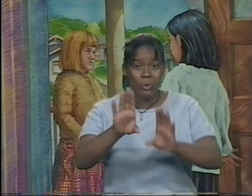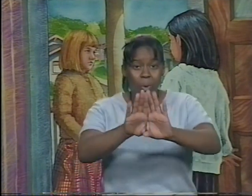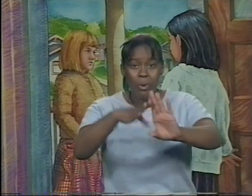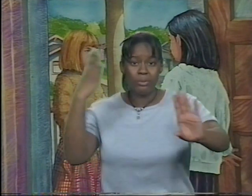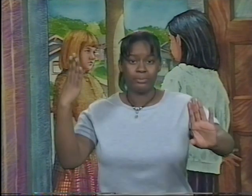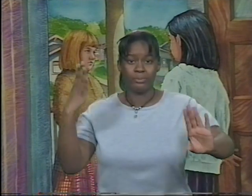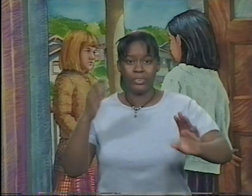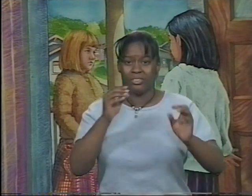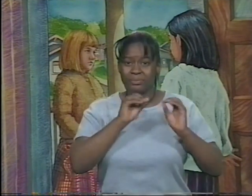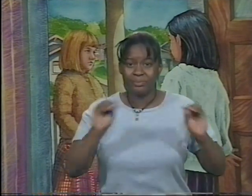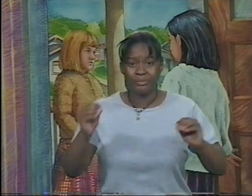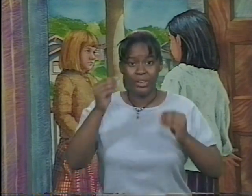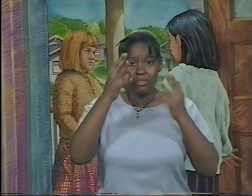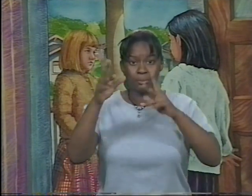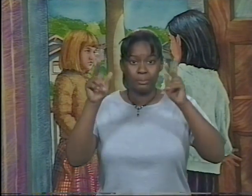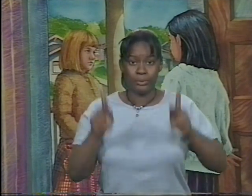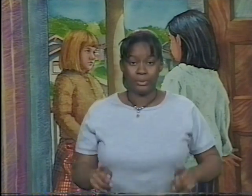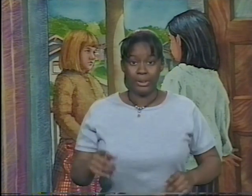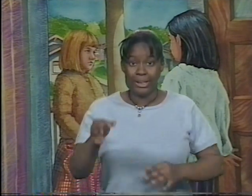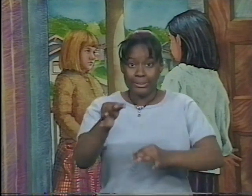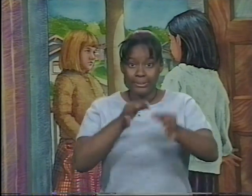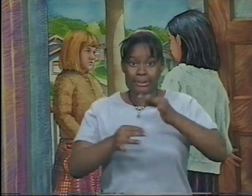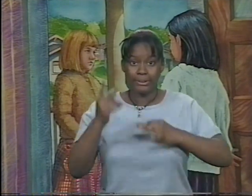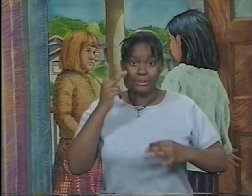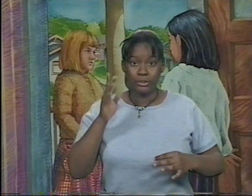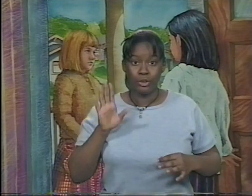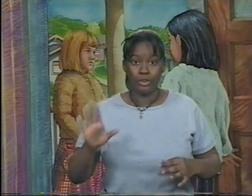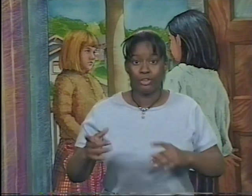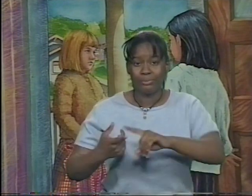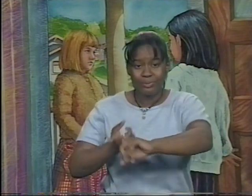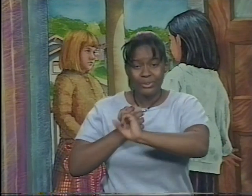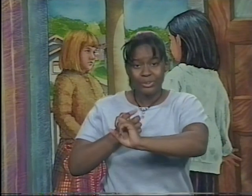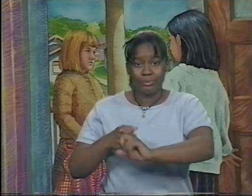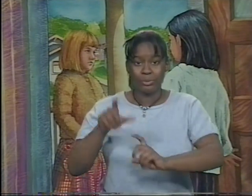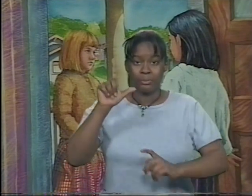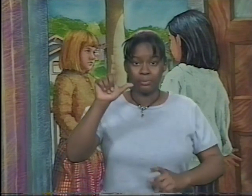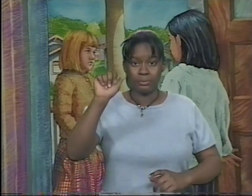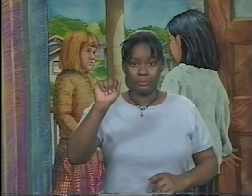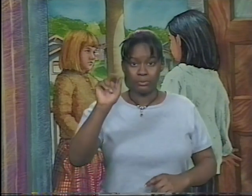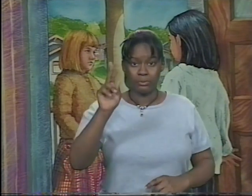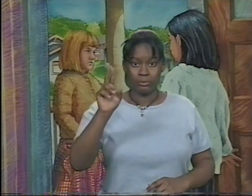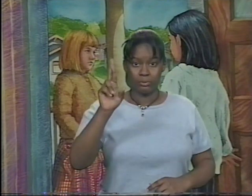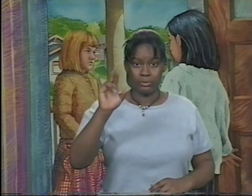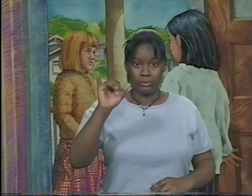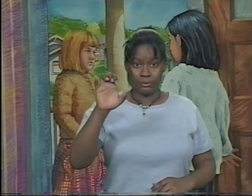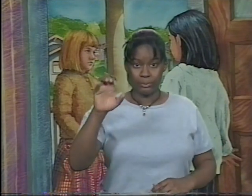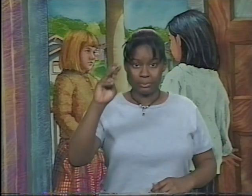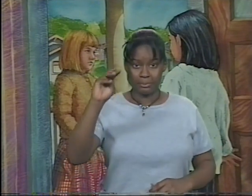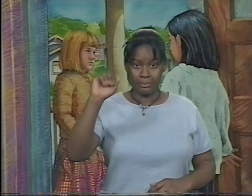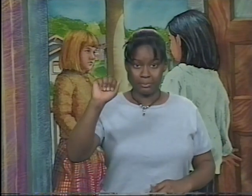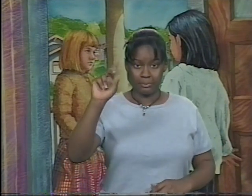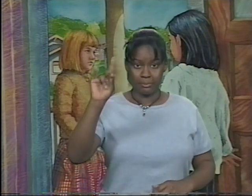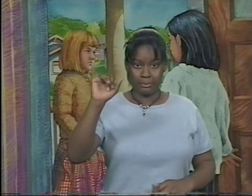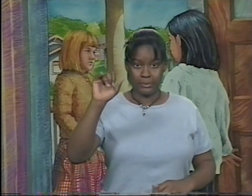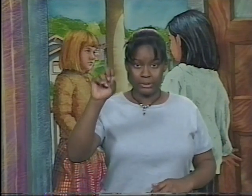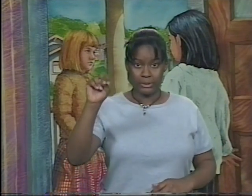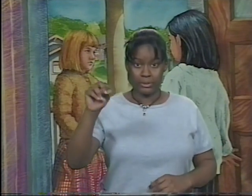But when Emi opened the door, it wasn't a messenger at all. It was her best friend, Laurie Madison, who was